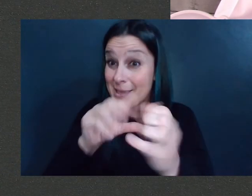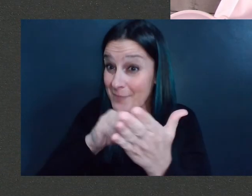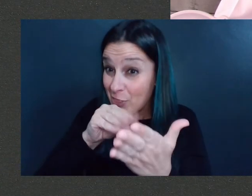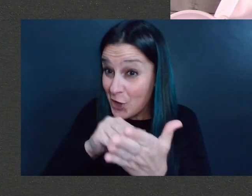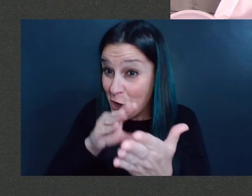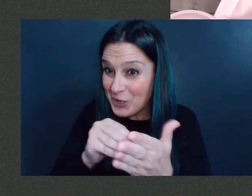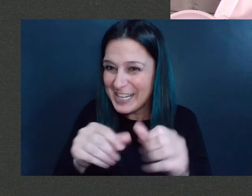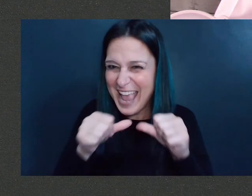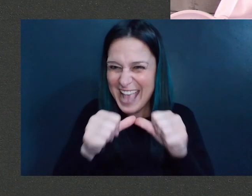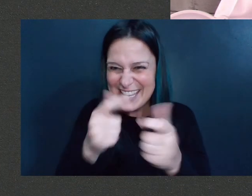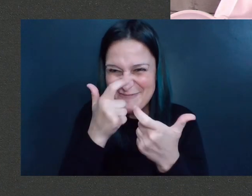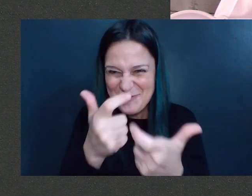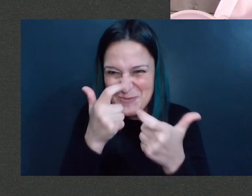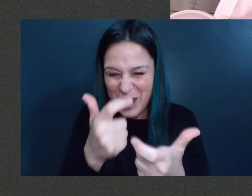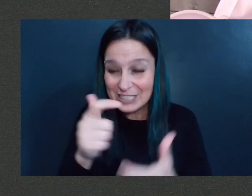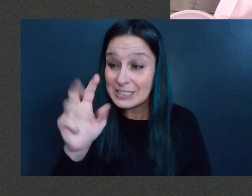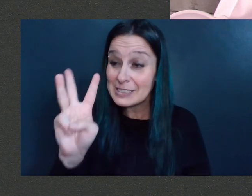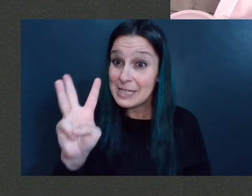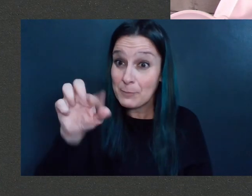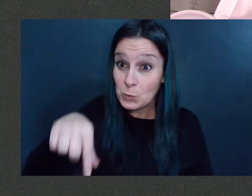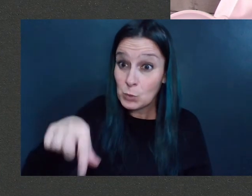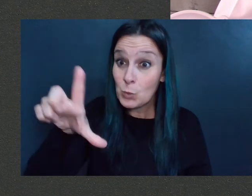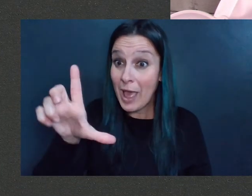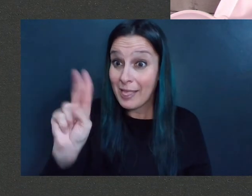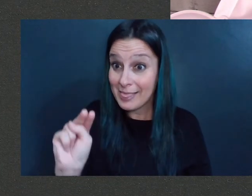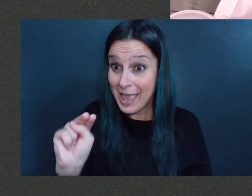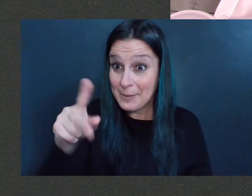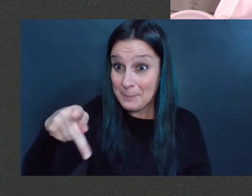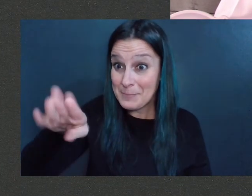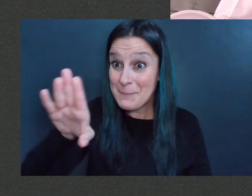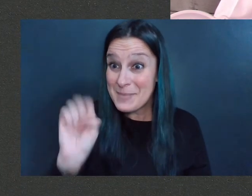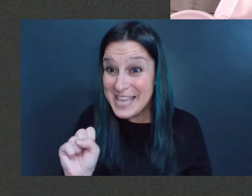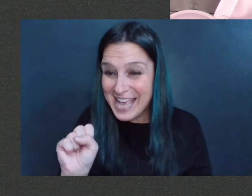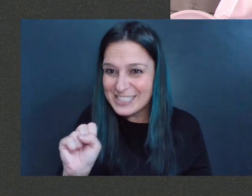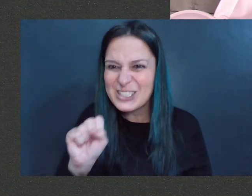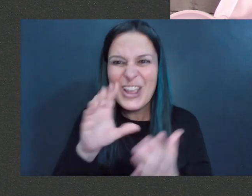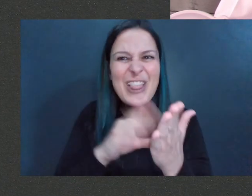and keep watching WQLN PBS where learning is brought to life.